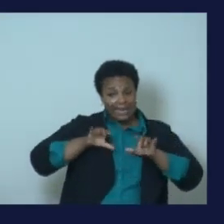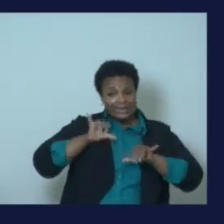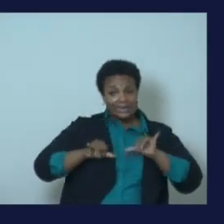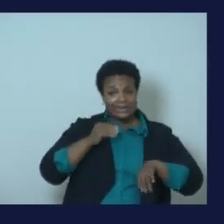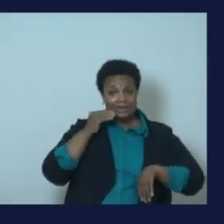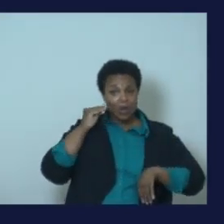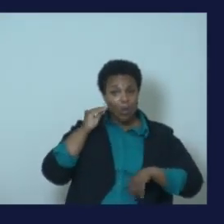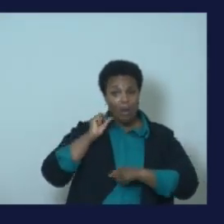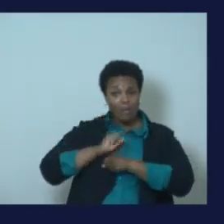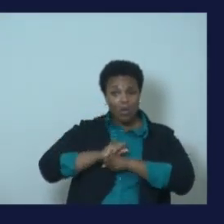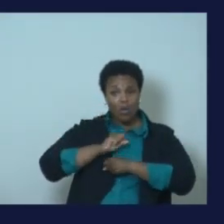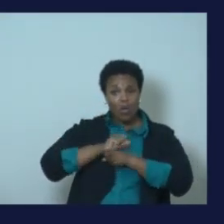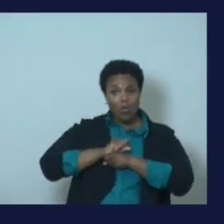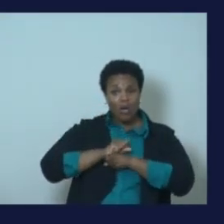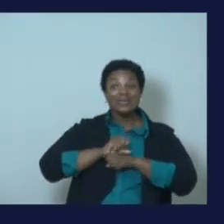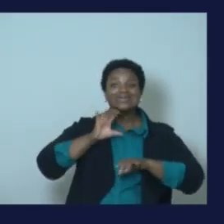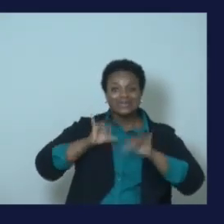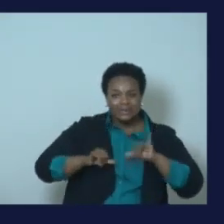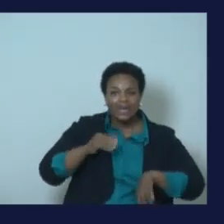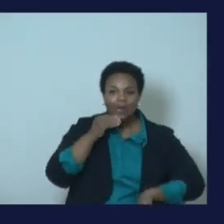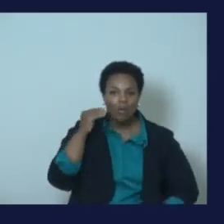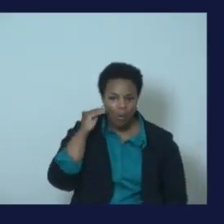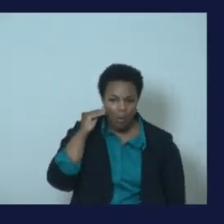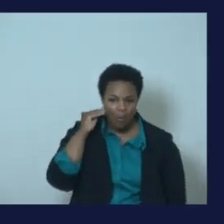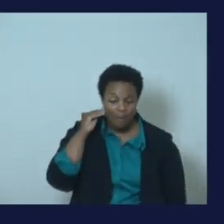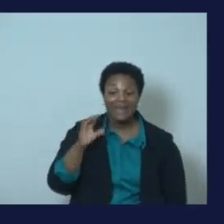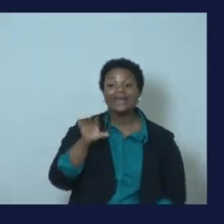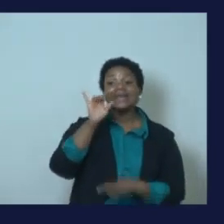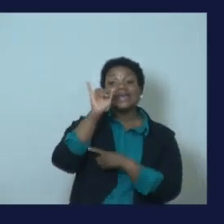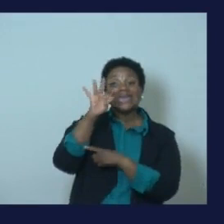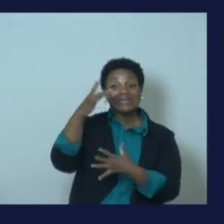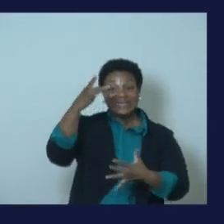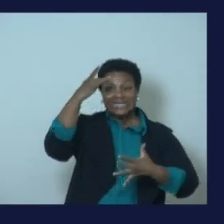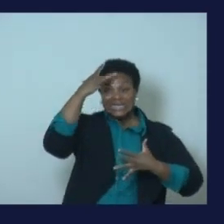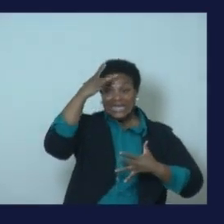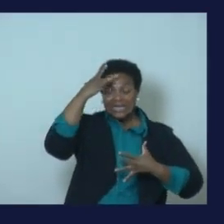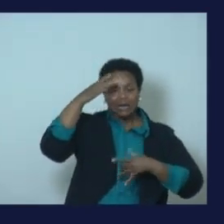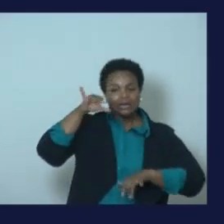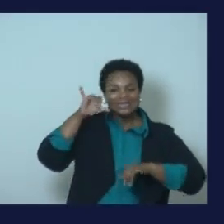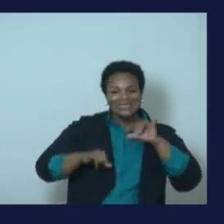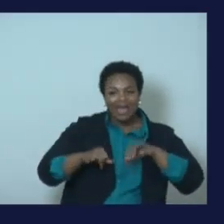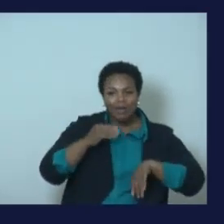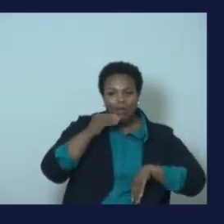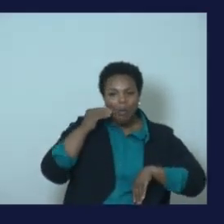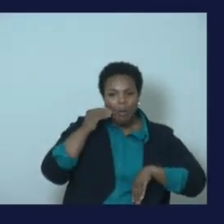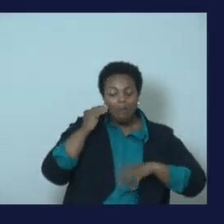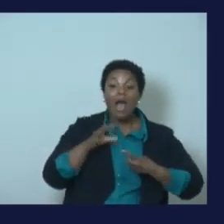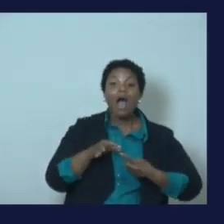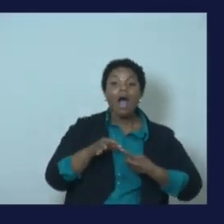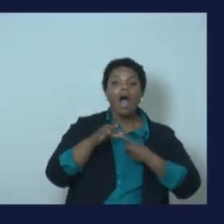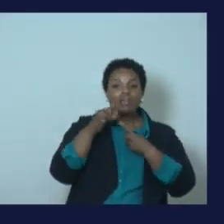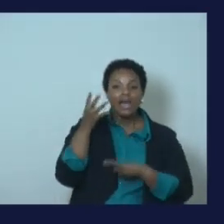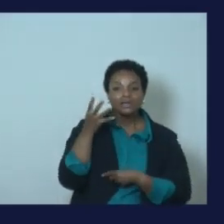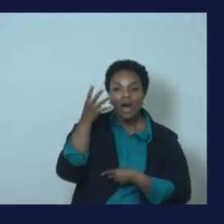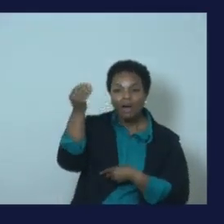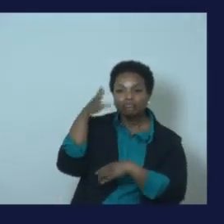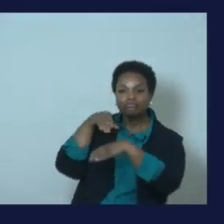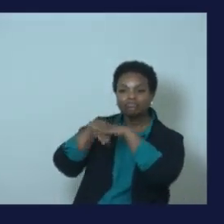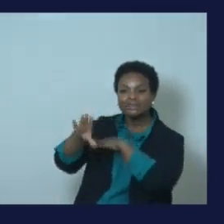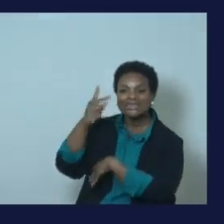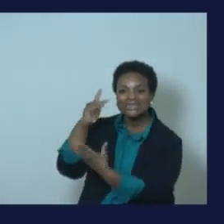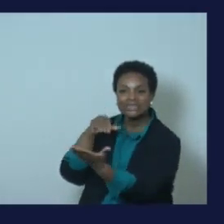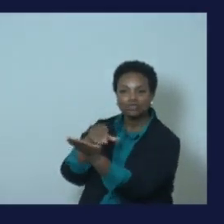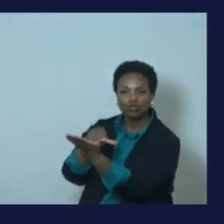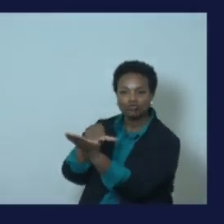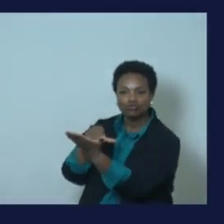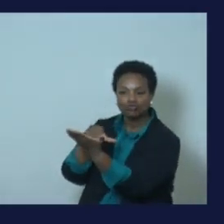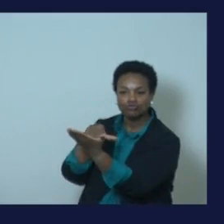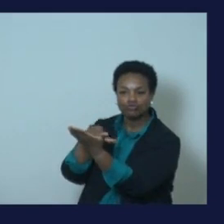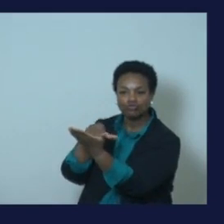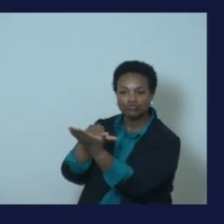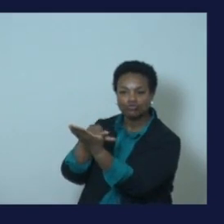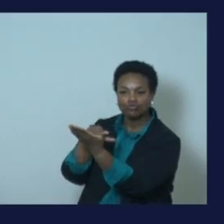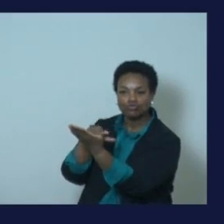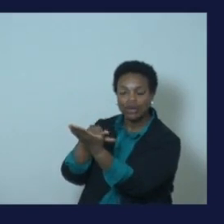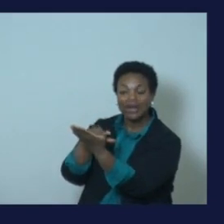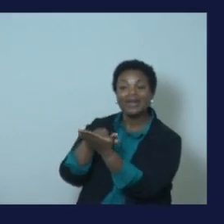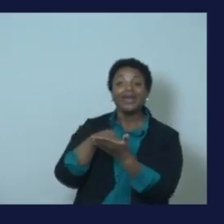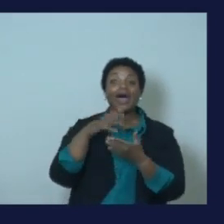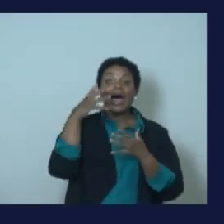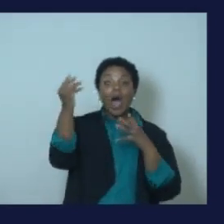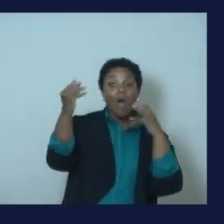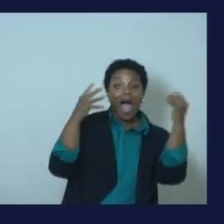THE GENERAL RULE STILL IS IF YOU CAN WORK FROM HOME YOU SHOULD IF YOU’RE SICK YOU HAVE ABSOLUTELY NO REASON TO LEAVE YOUR HOUSE UNLESS UNLESS YOU NEED MEDICAL ATTENTION.